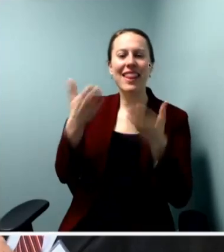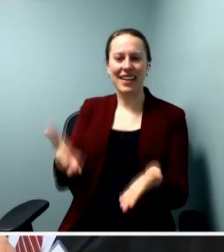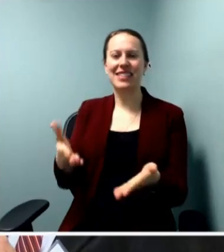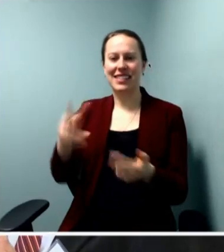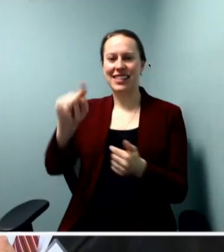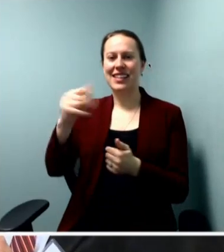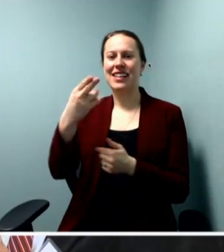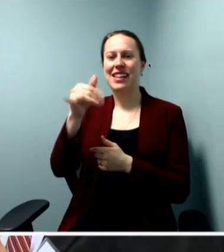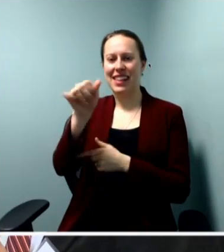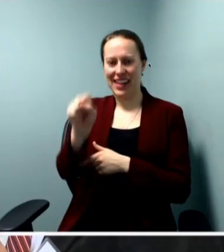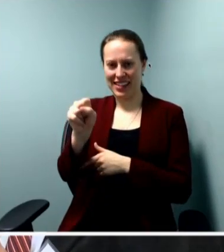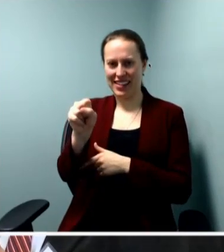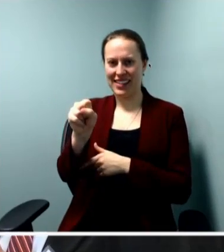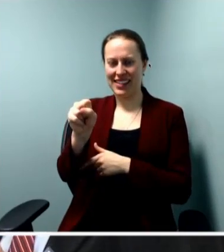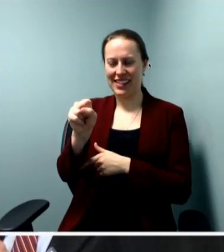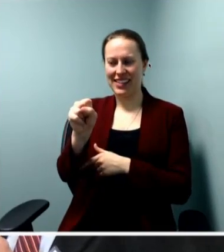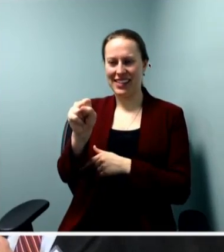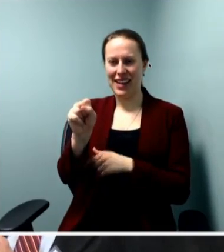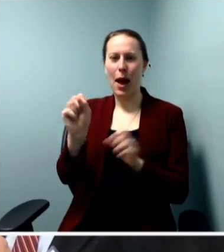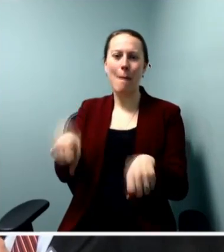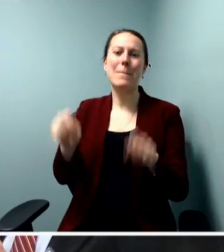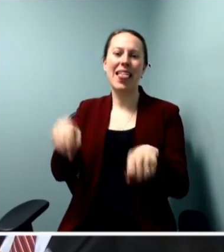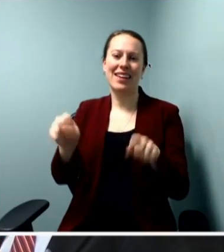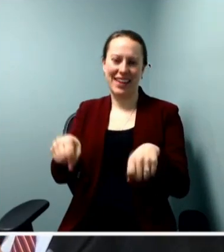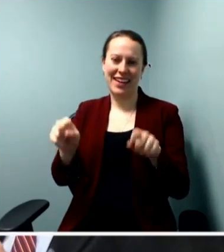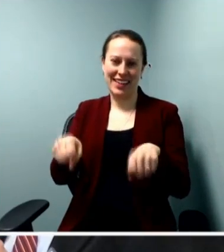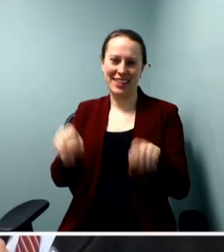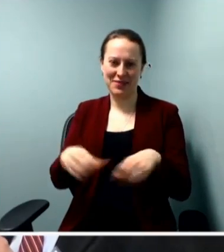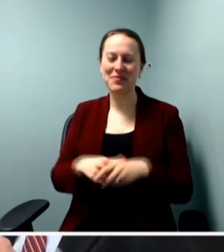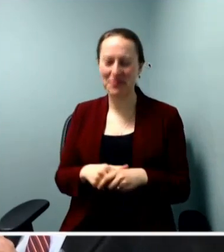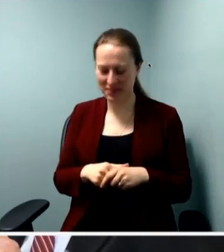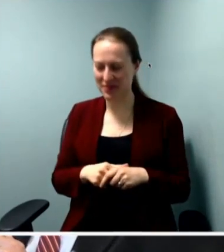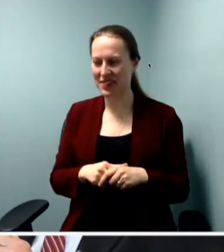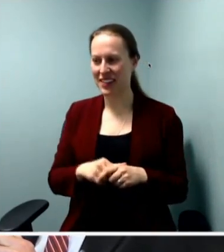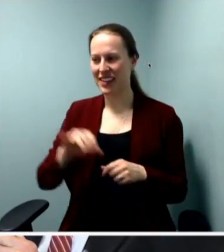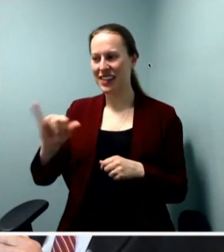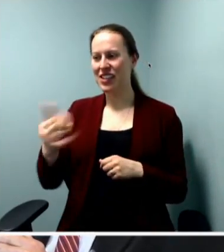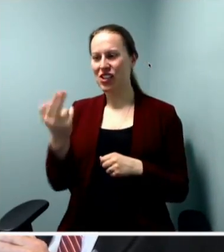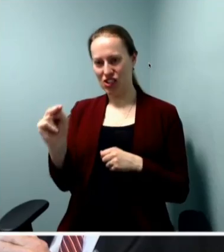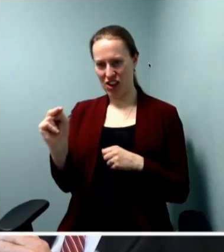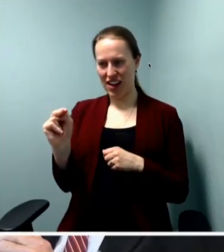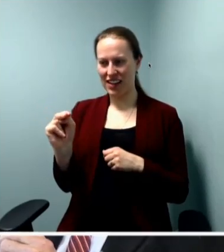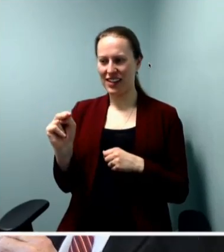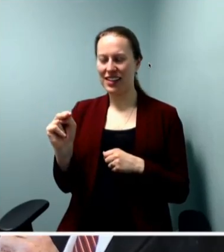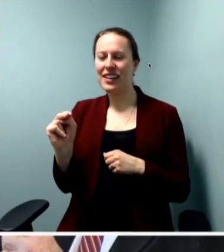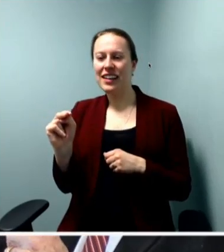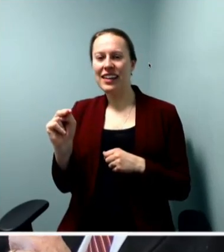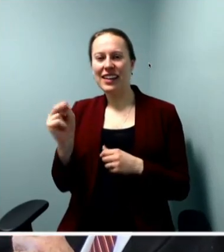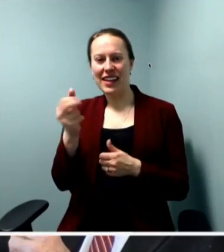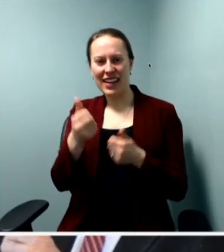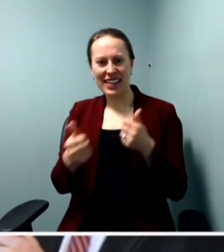John-- John KIllacky, is executive director and chief executive officer of the Flynn Center for the Performing Arts.